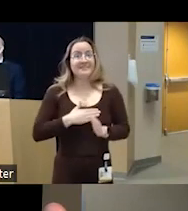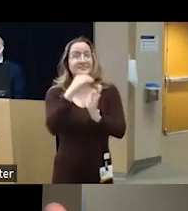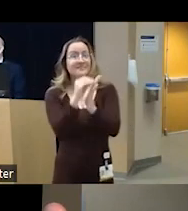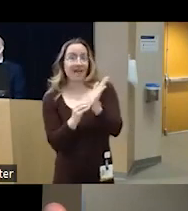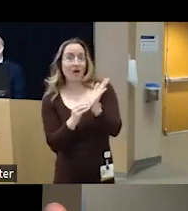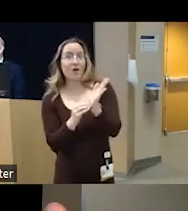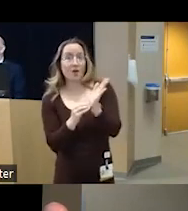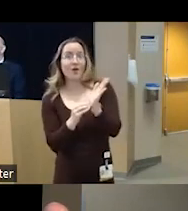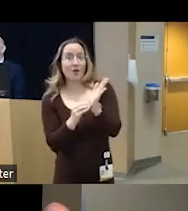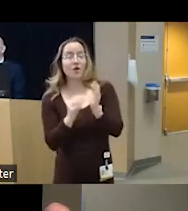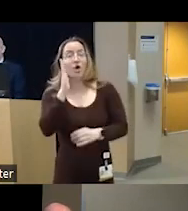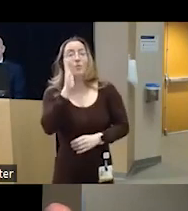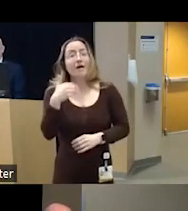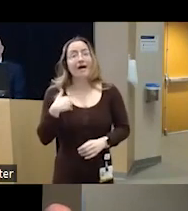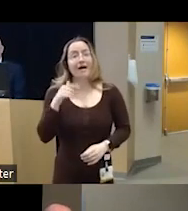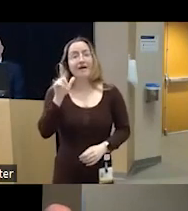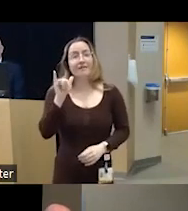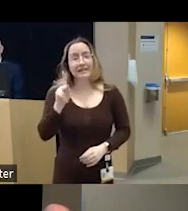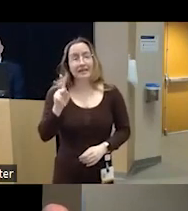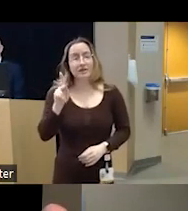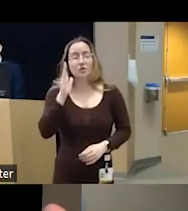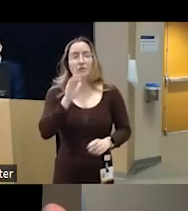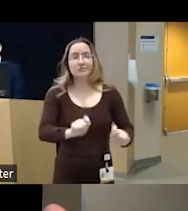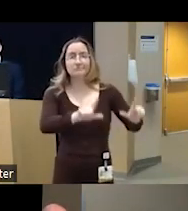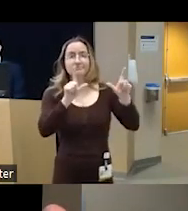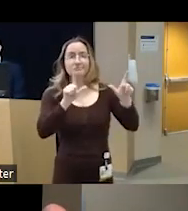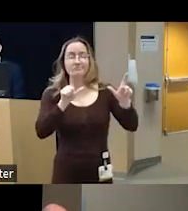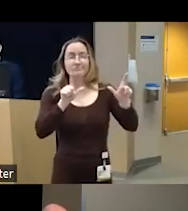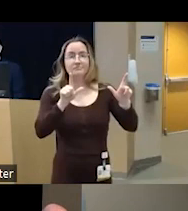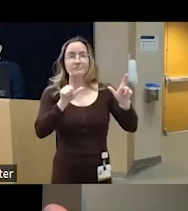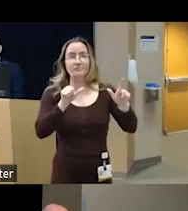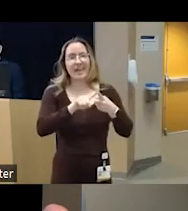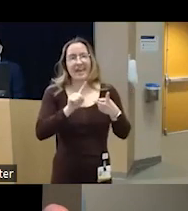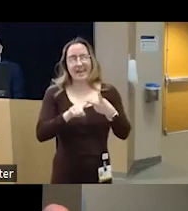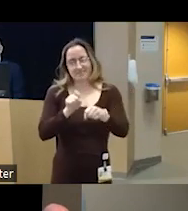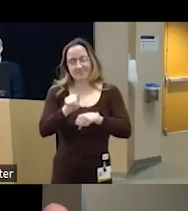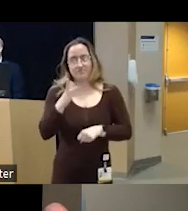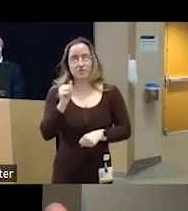be a link to it. That'll come up on the screen and it will be in the chat at the very end as well. For those